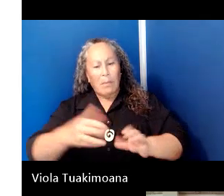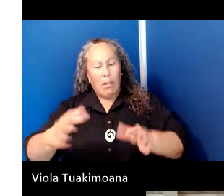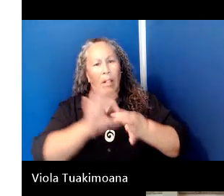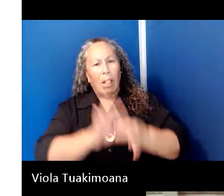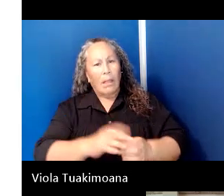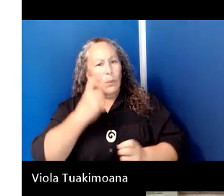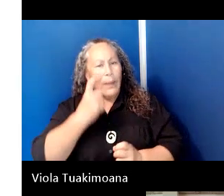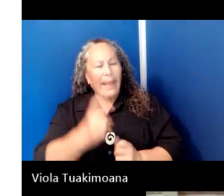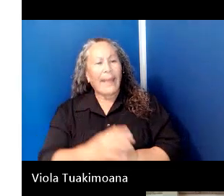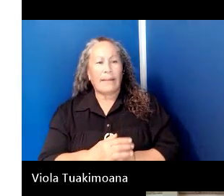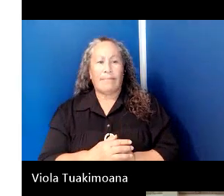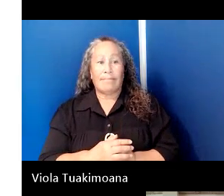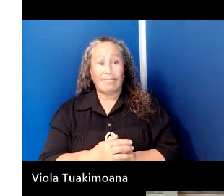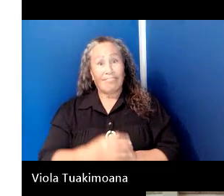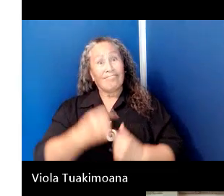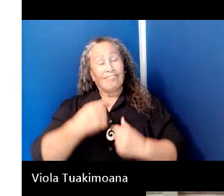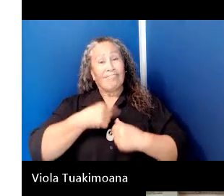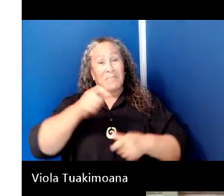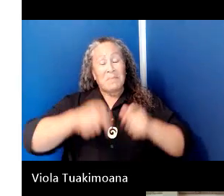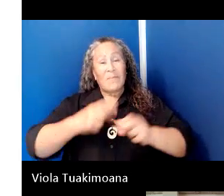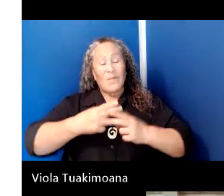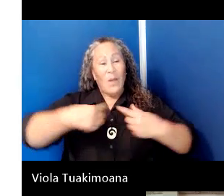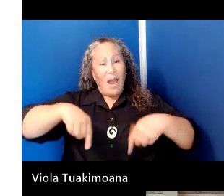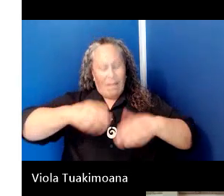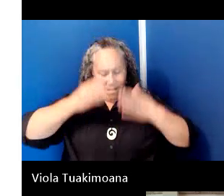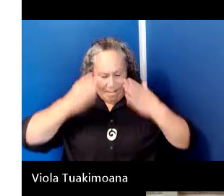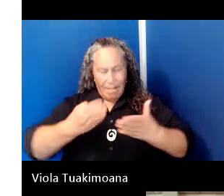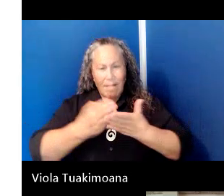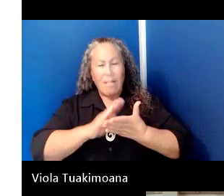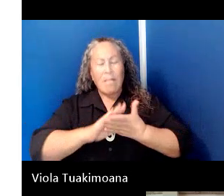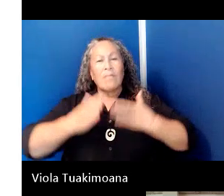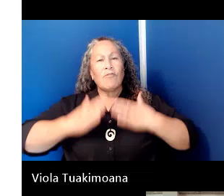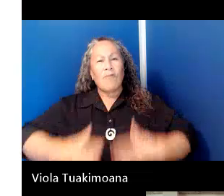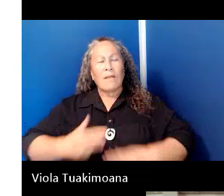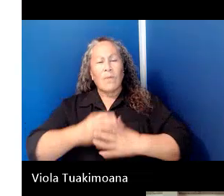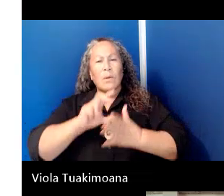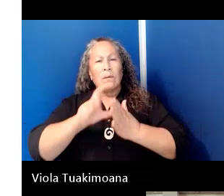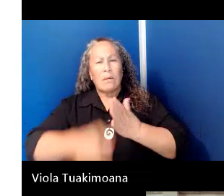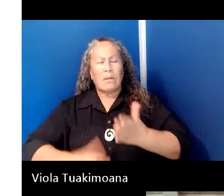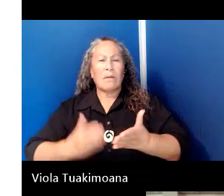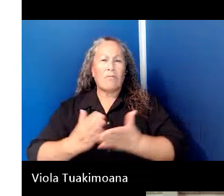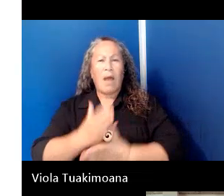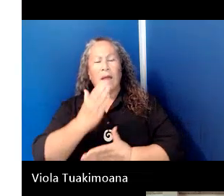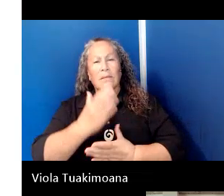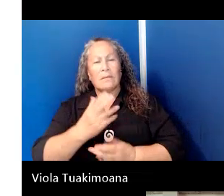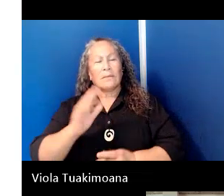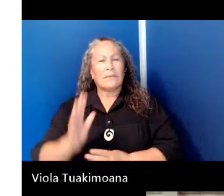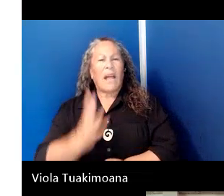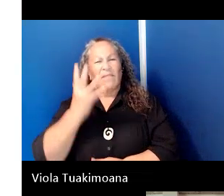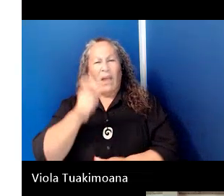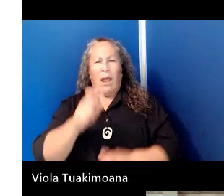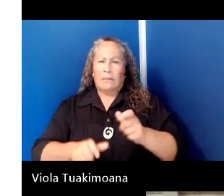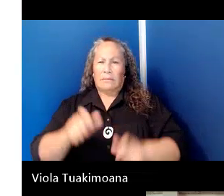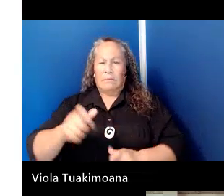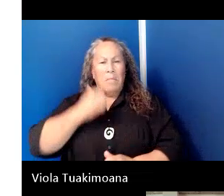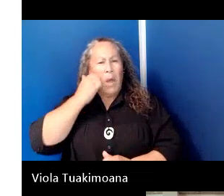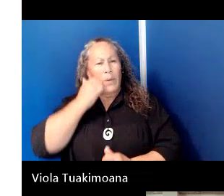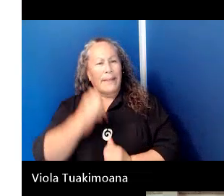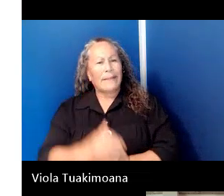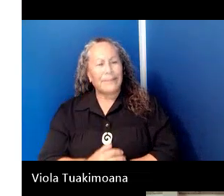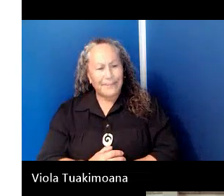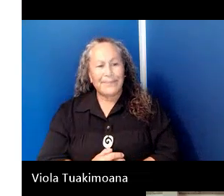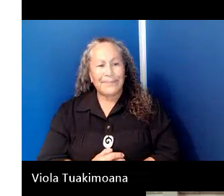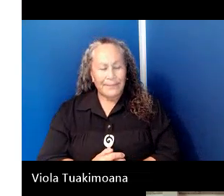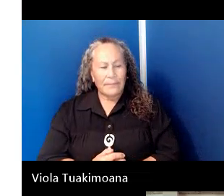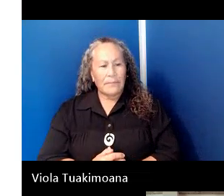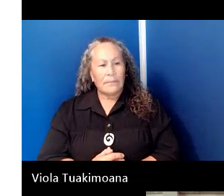and People for Us will focus on the human rights of disabled people and tāngata whaikaha Māori.